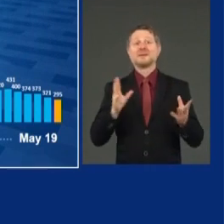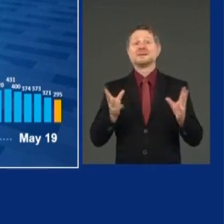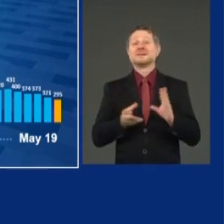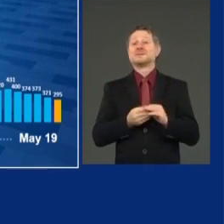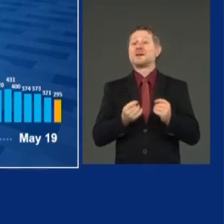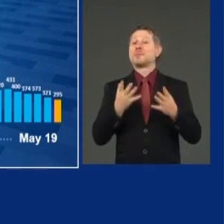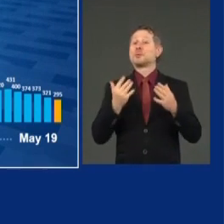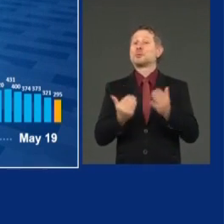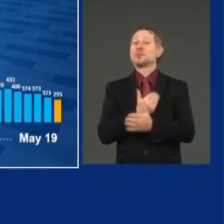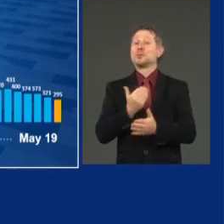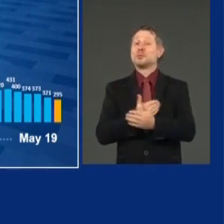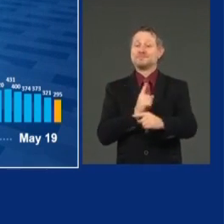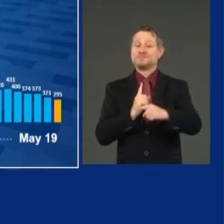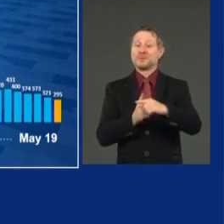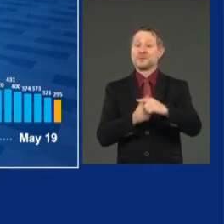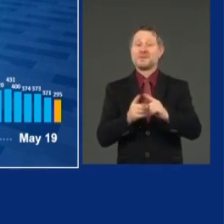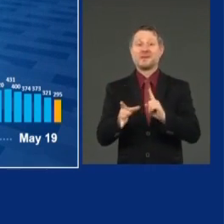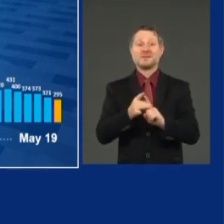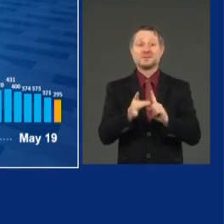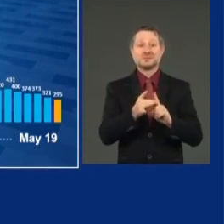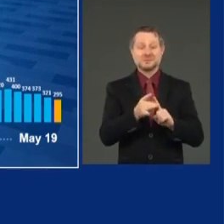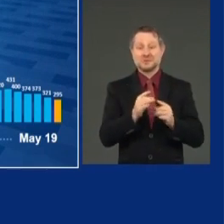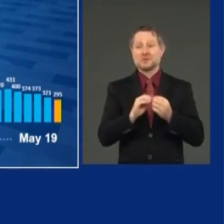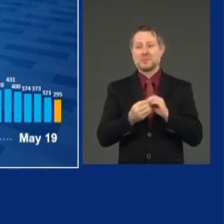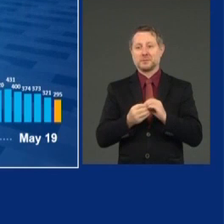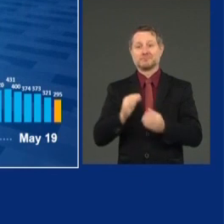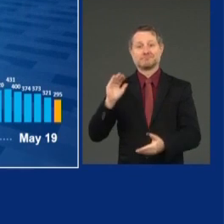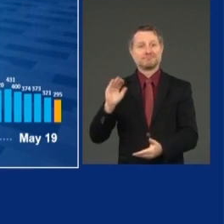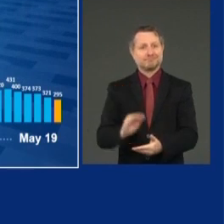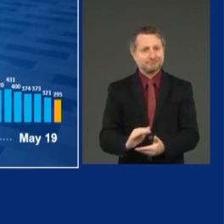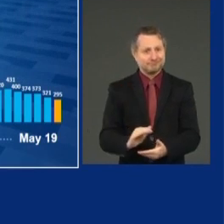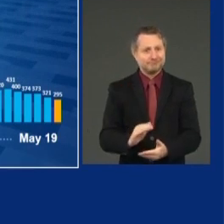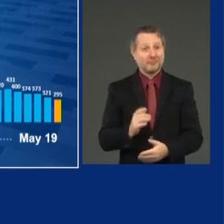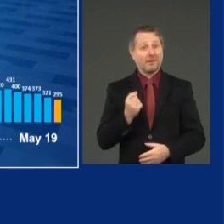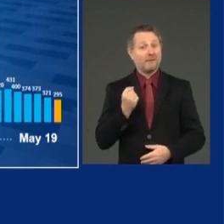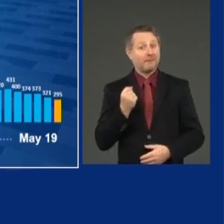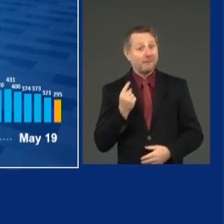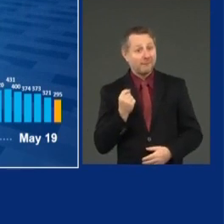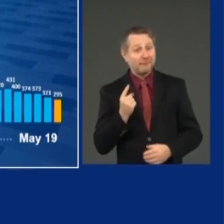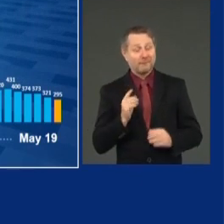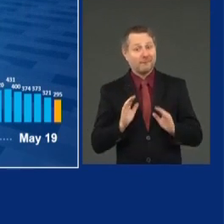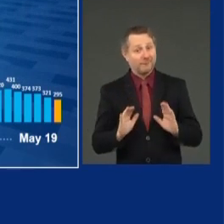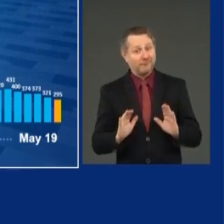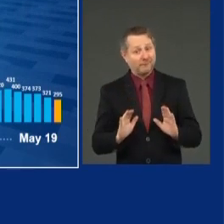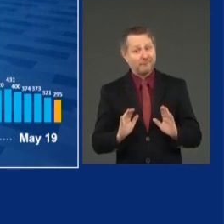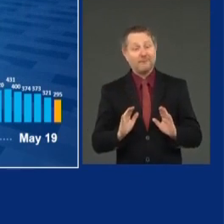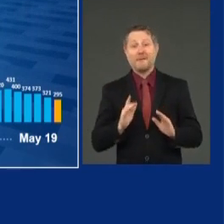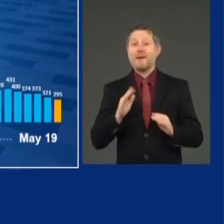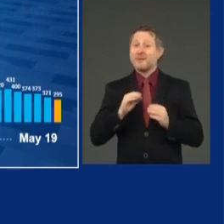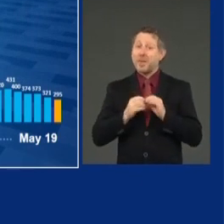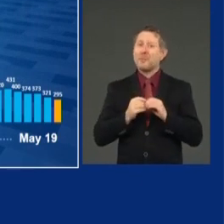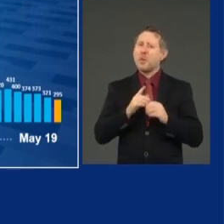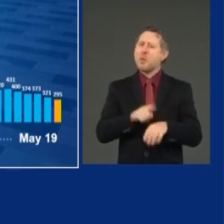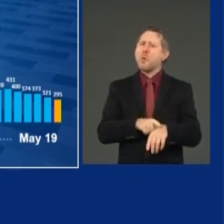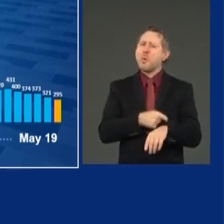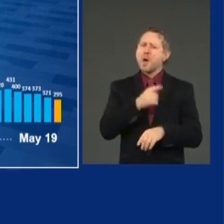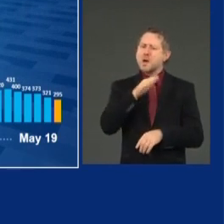INTUBATIONS ARE DOWN AGAIN.